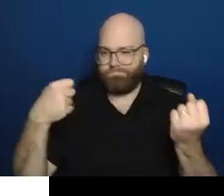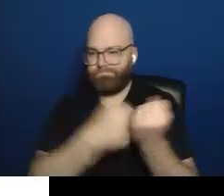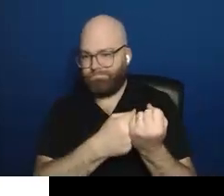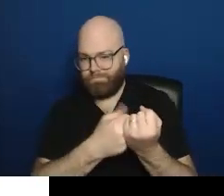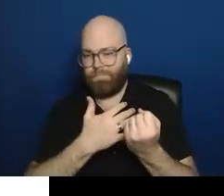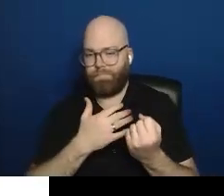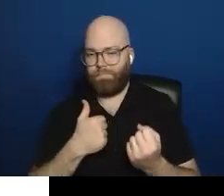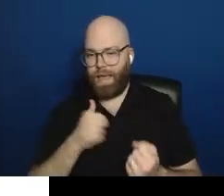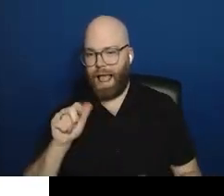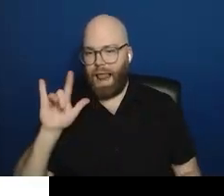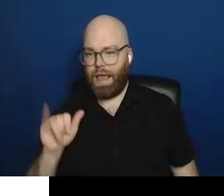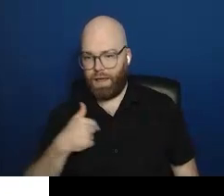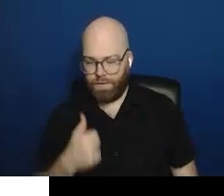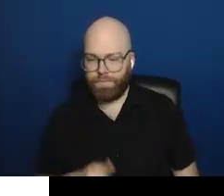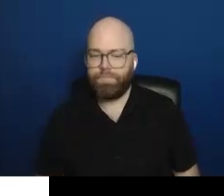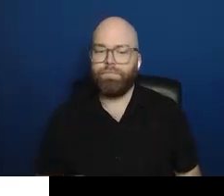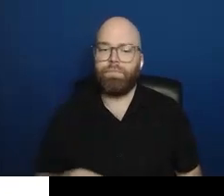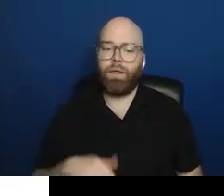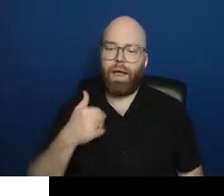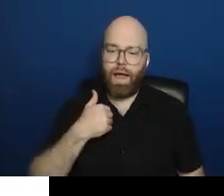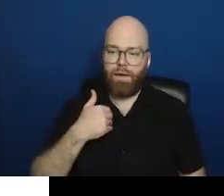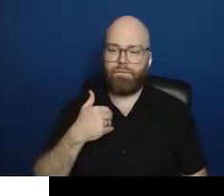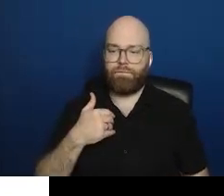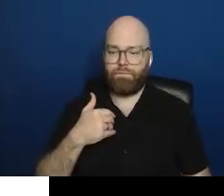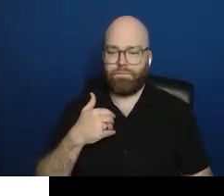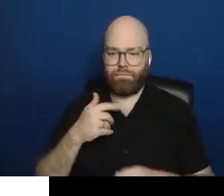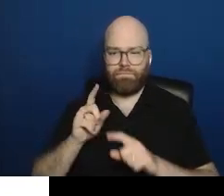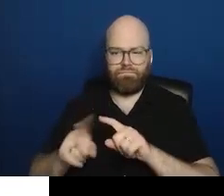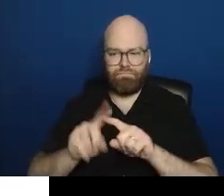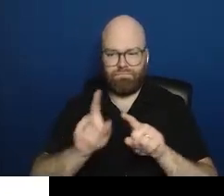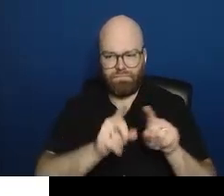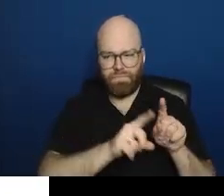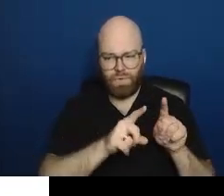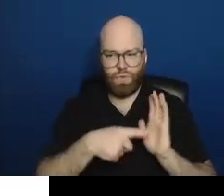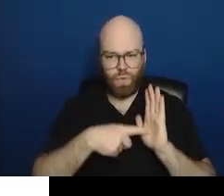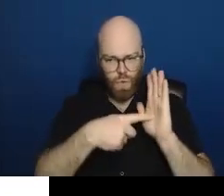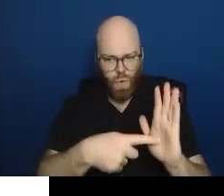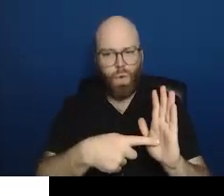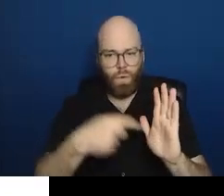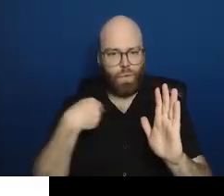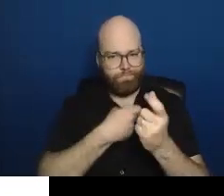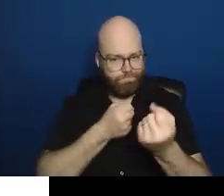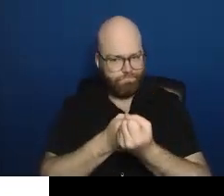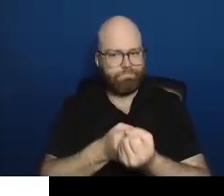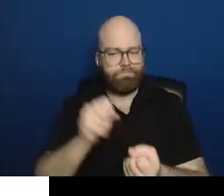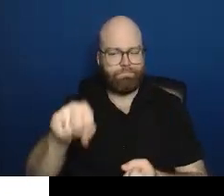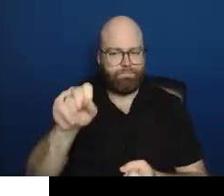you know, exercising people's rights, you know, letting people know that we are supporting immigrants.